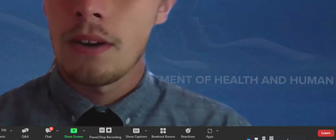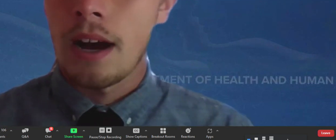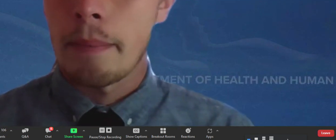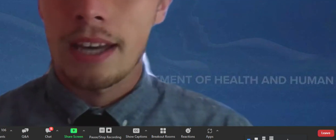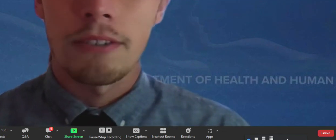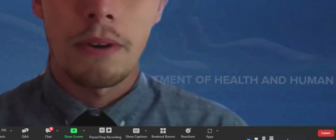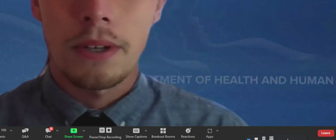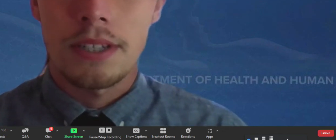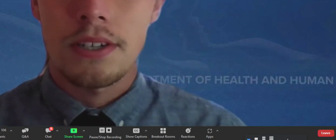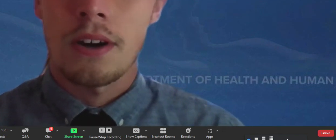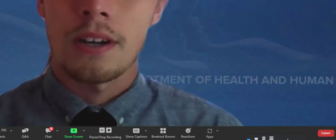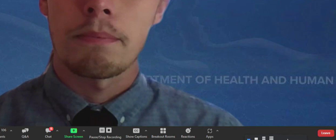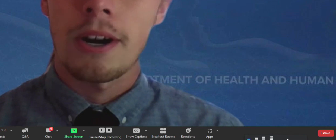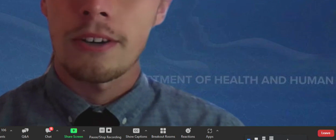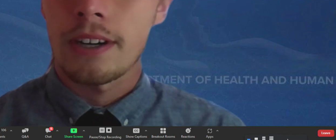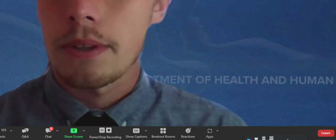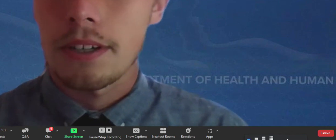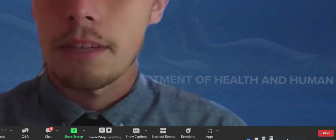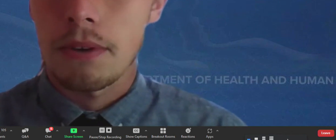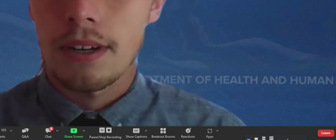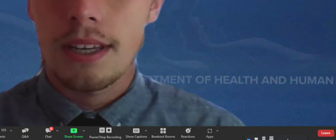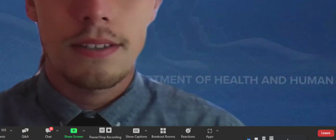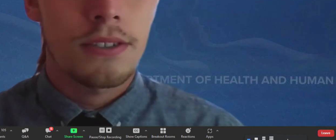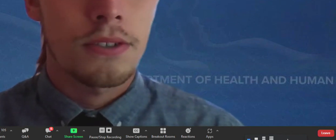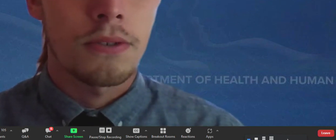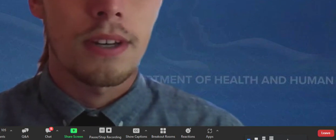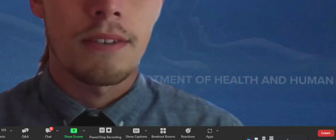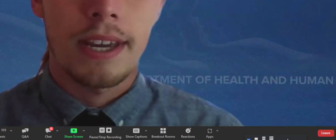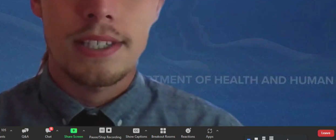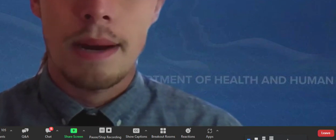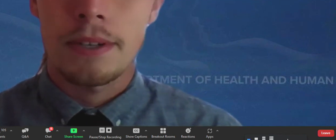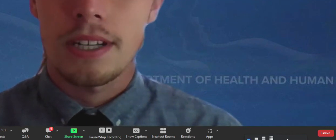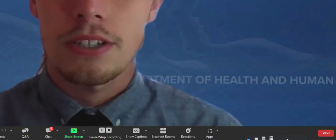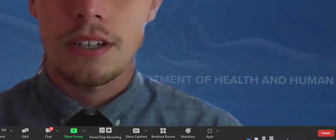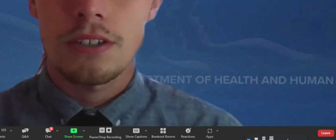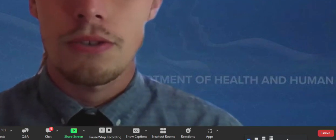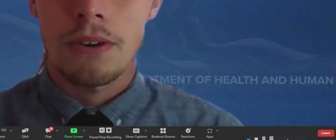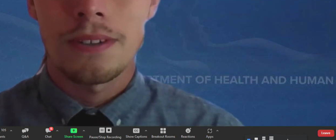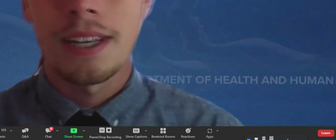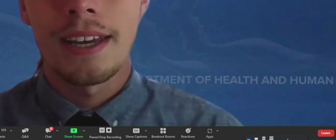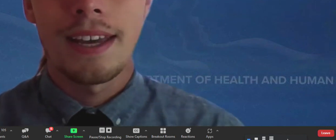A panel focused on partnering with your community to advance hypertension control,